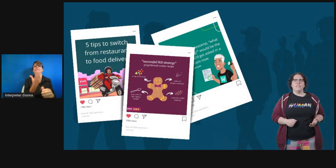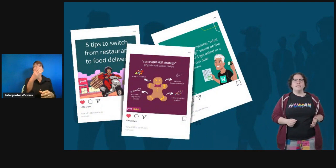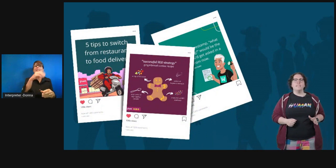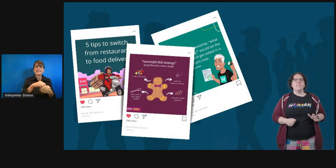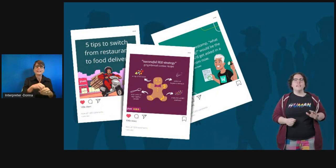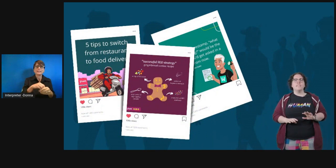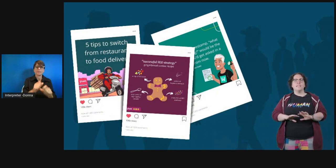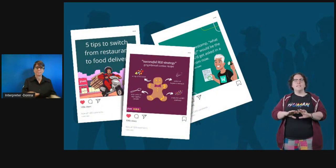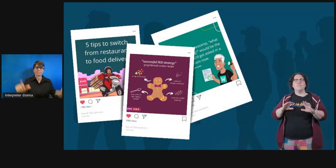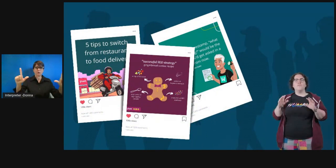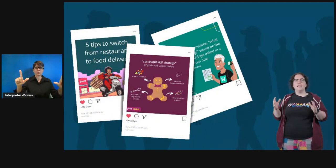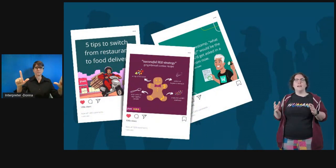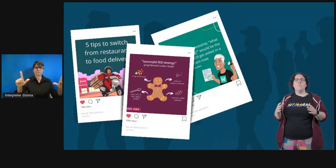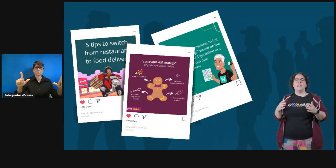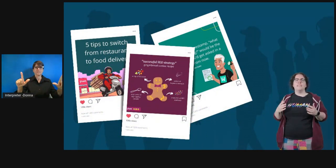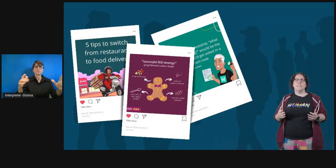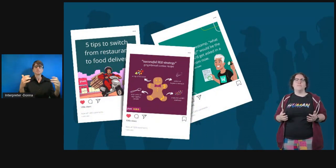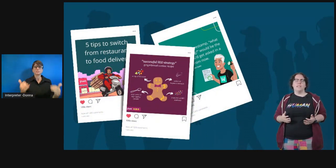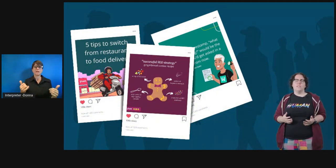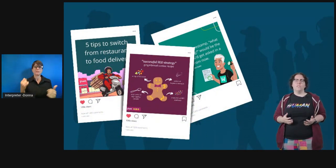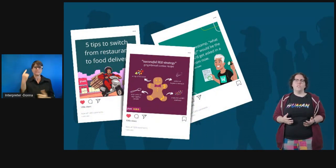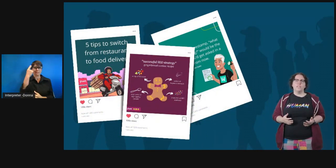This is text that is read aloud by assistive technologies.